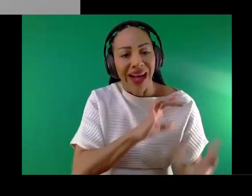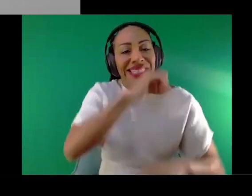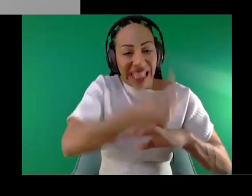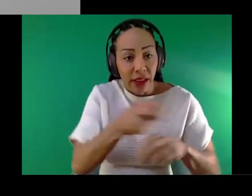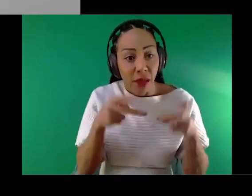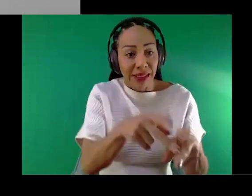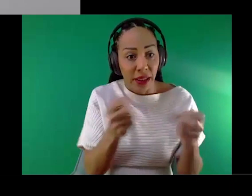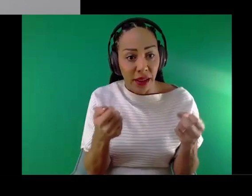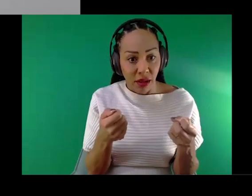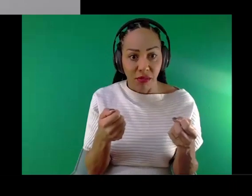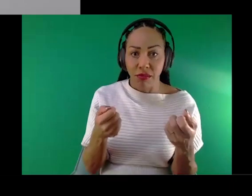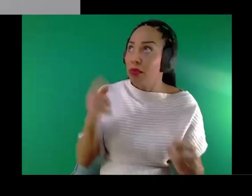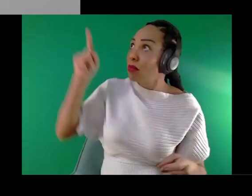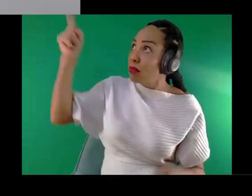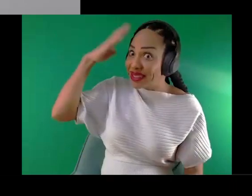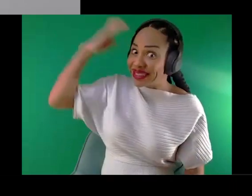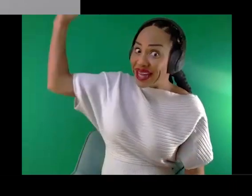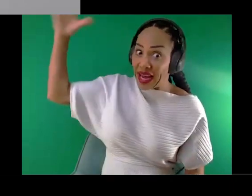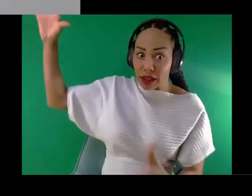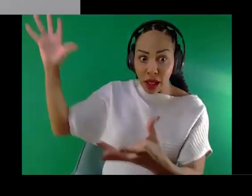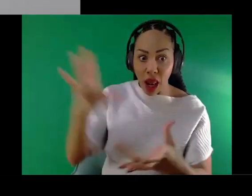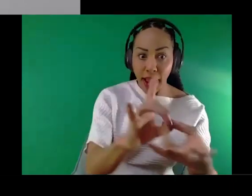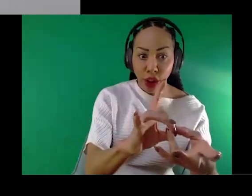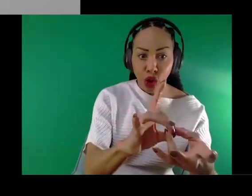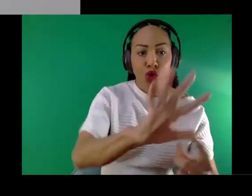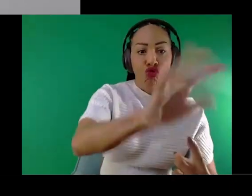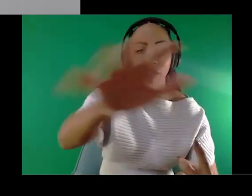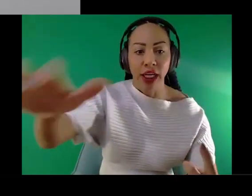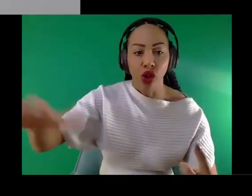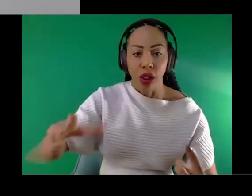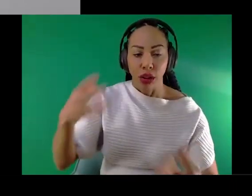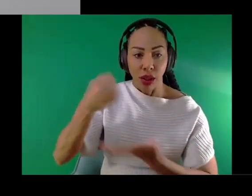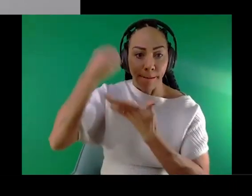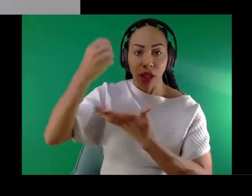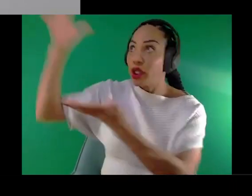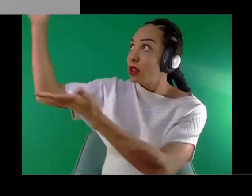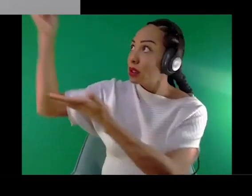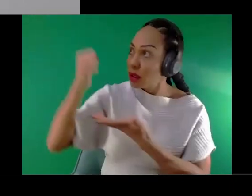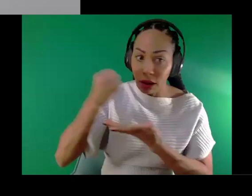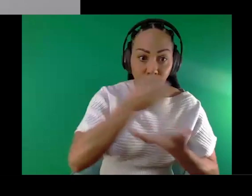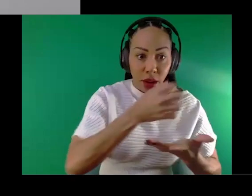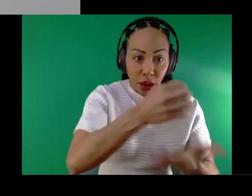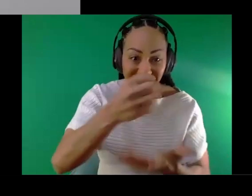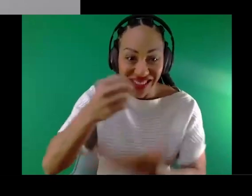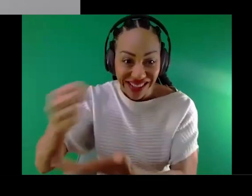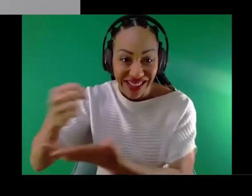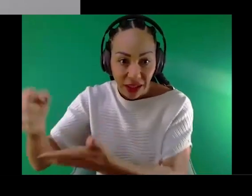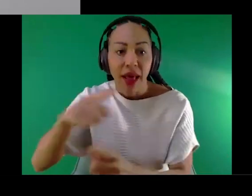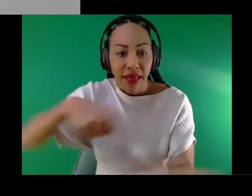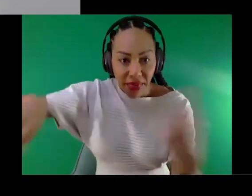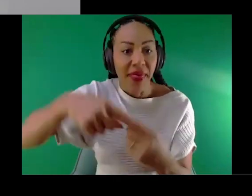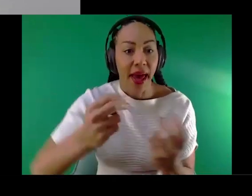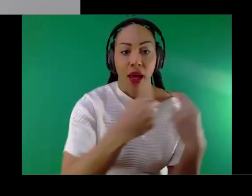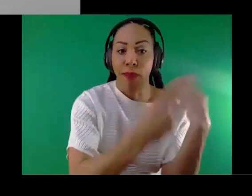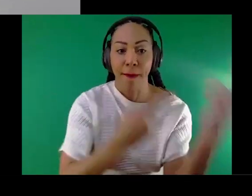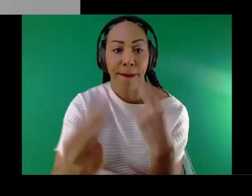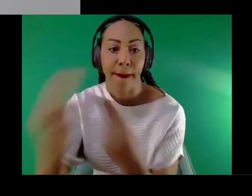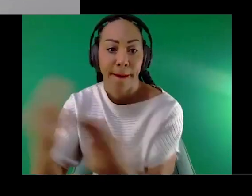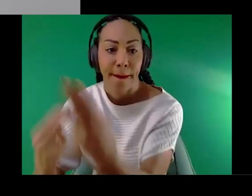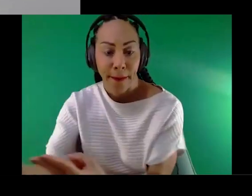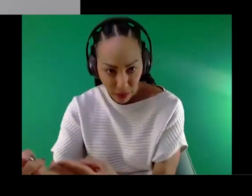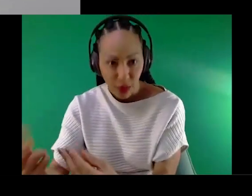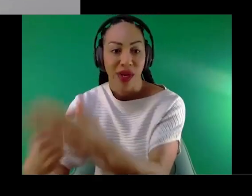in Italy involving 18 regions and autonomous provinces which now has over 70 residencies